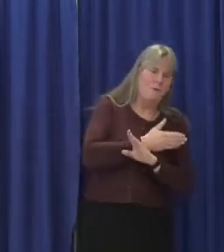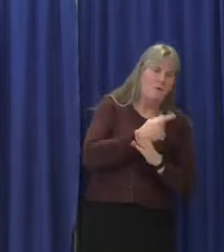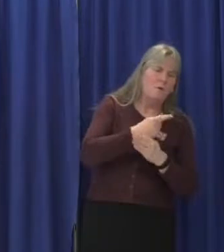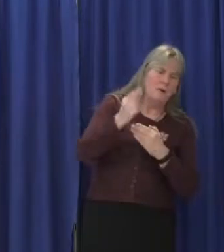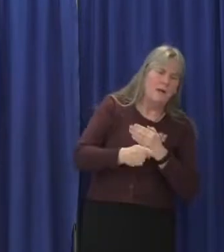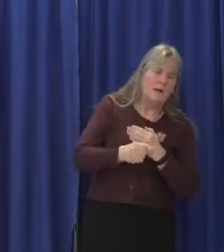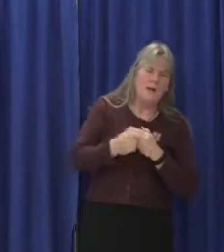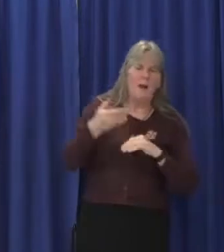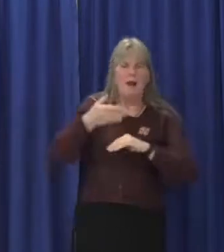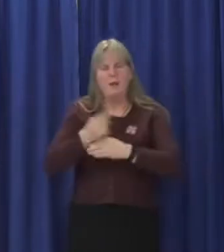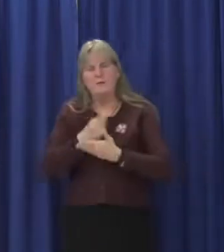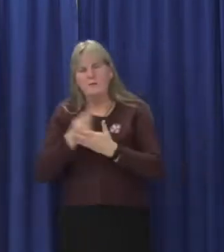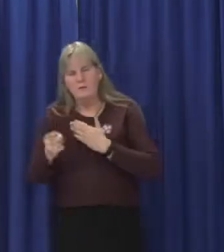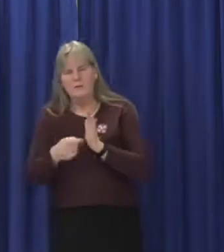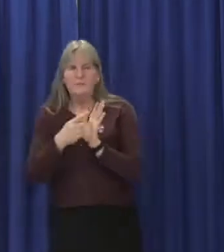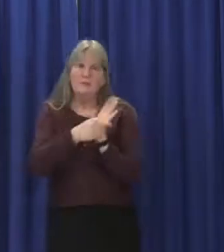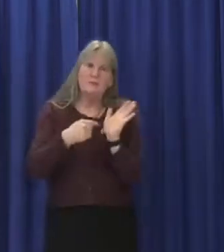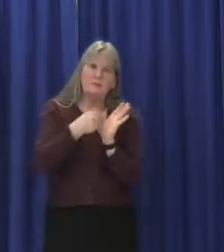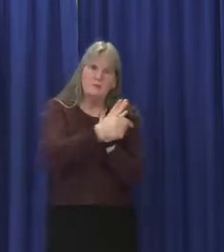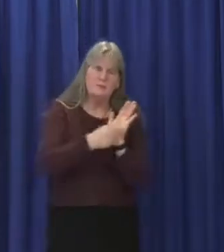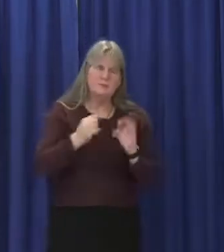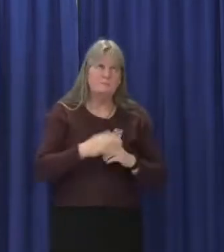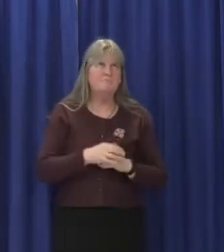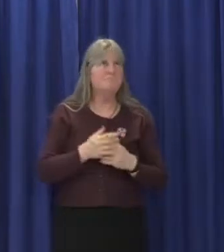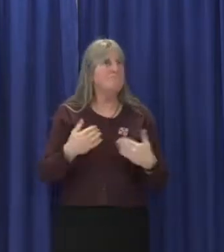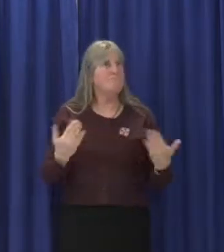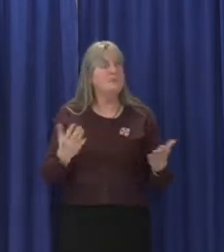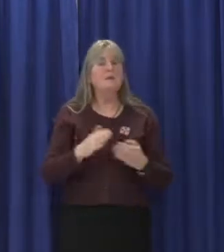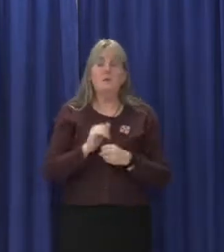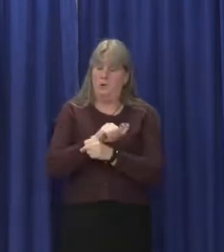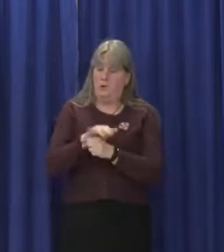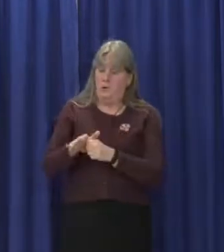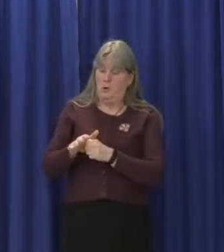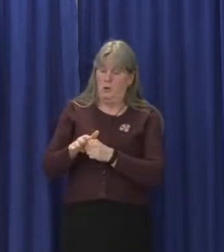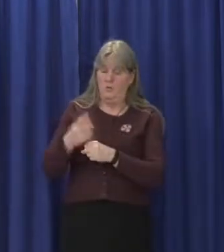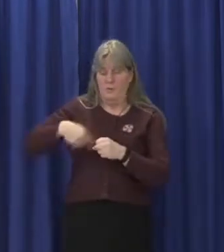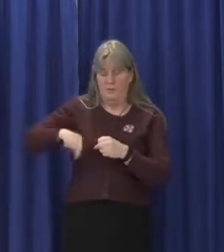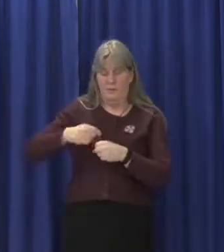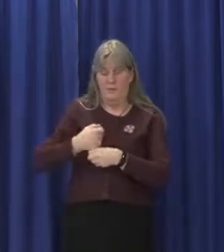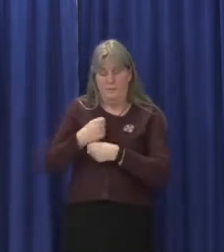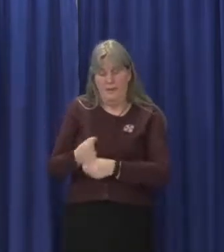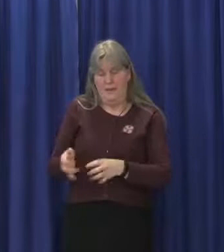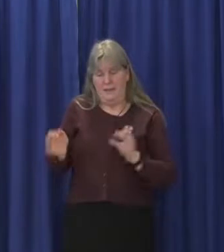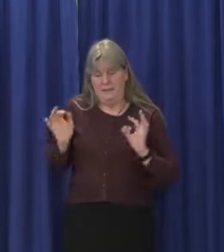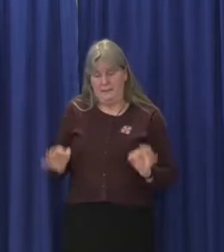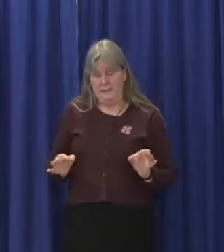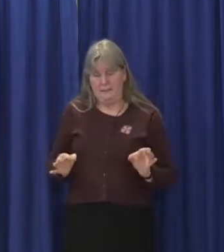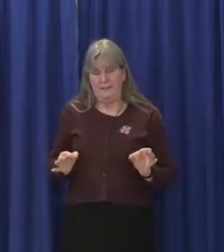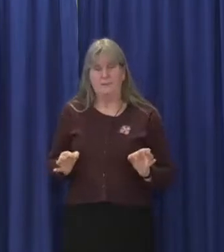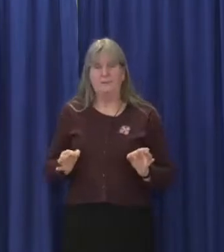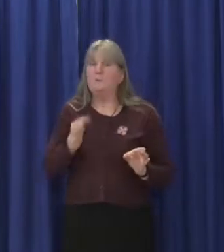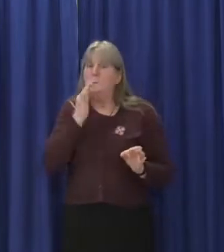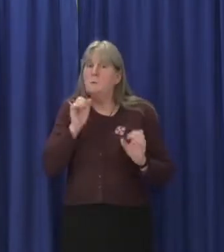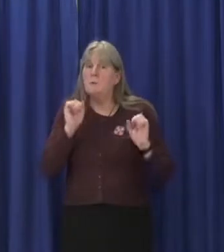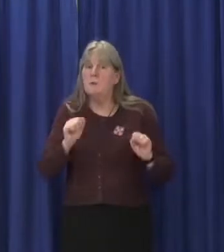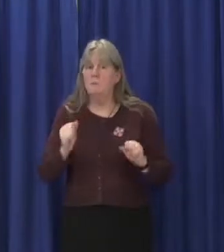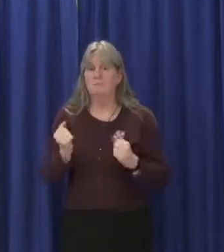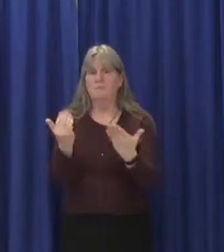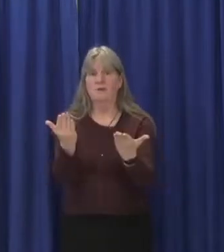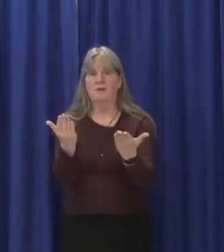Look, like, all the way through the pandemic, we'll make the public health recommendations public as soon as we can. And that's what you saw